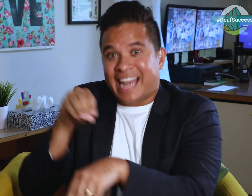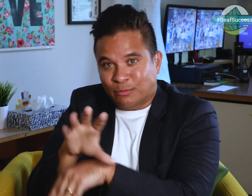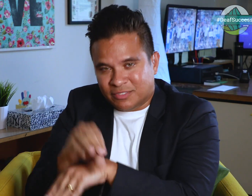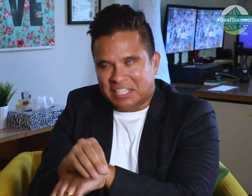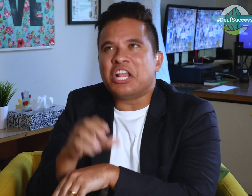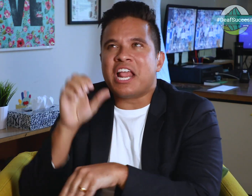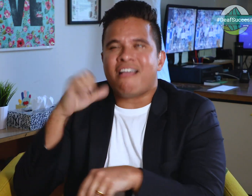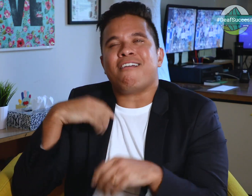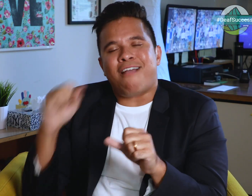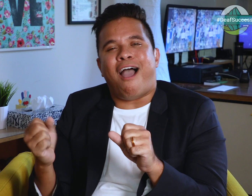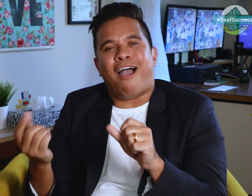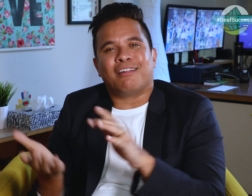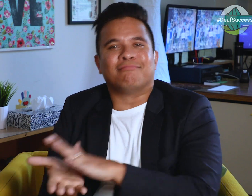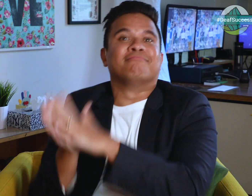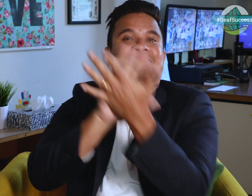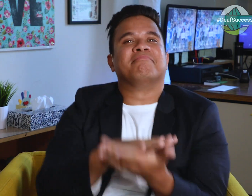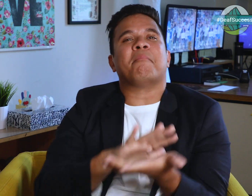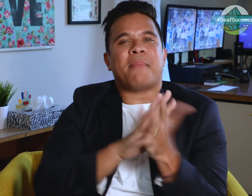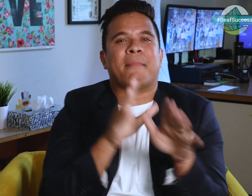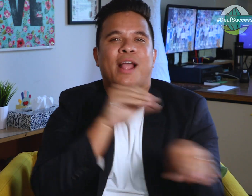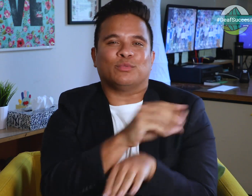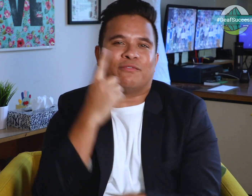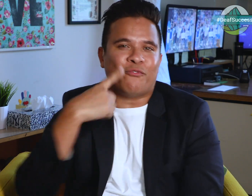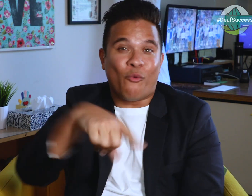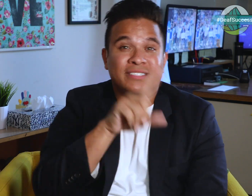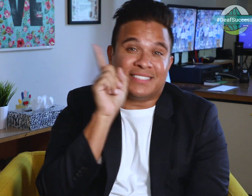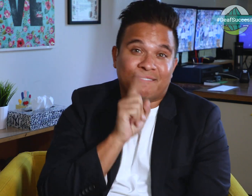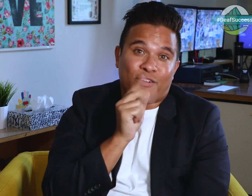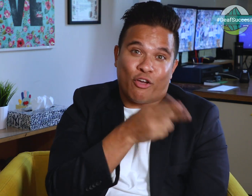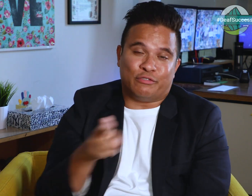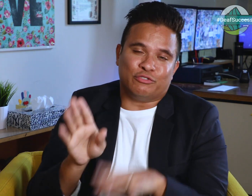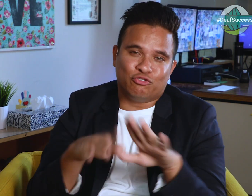So I entertained the thought of becoming a counselor for deaf and hard of hearing children.